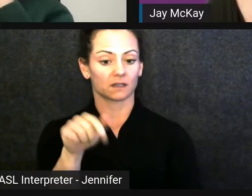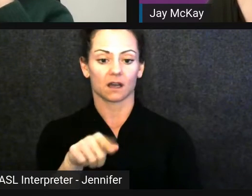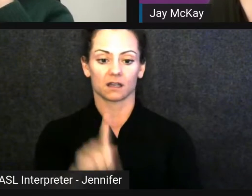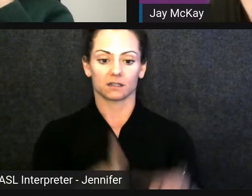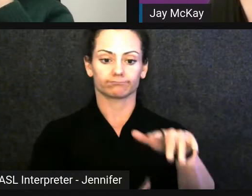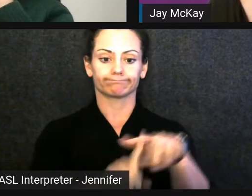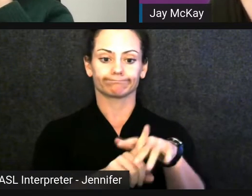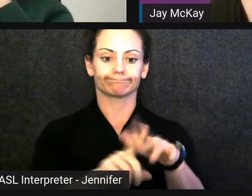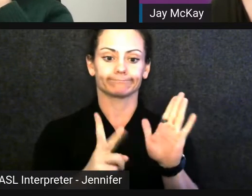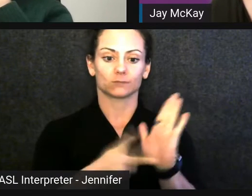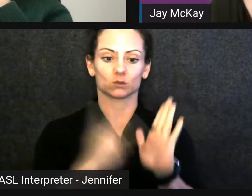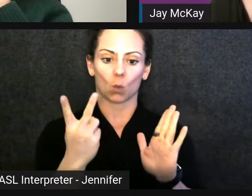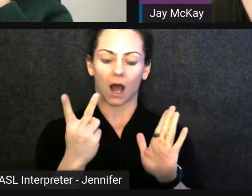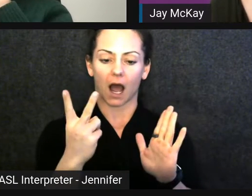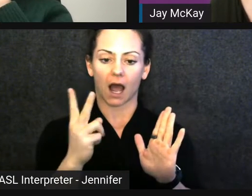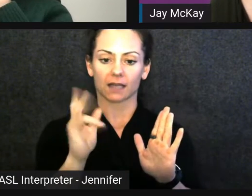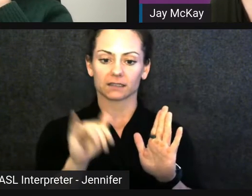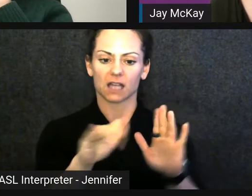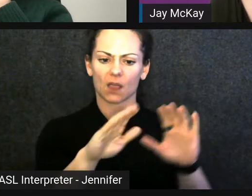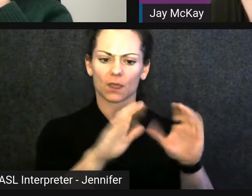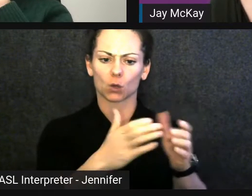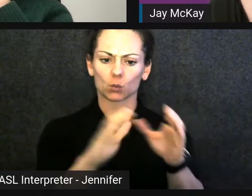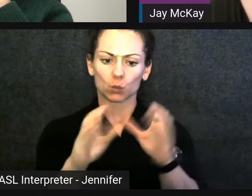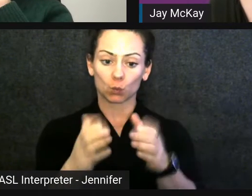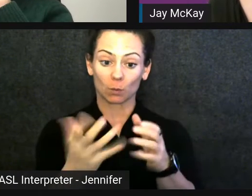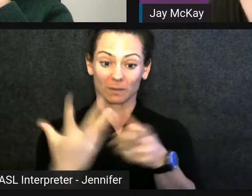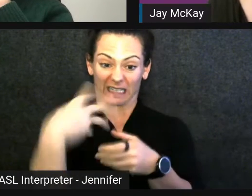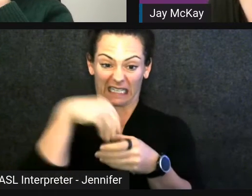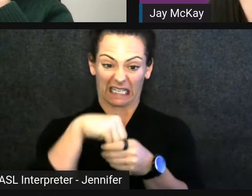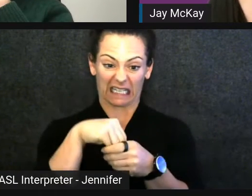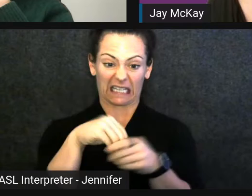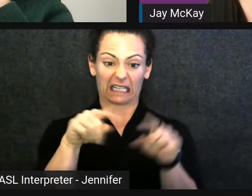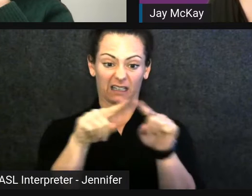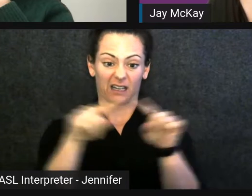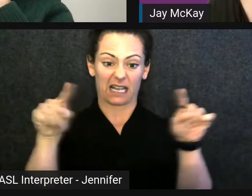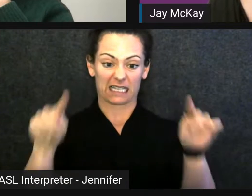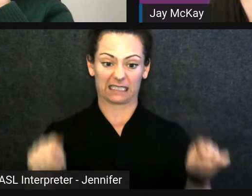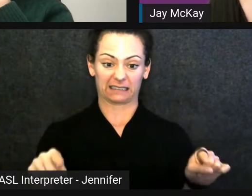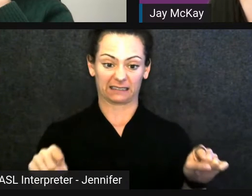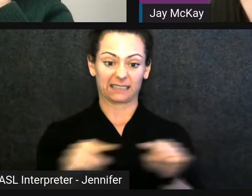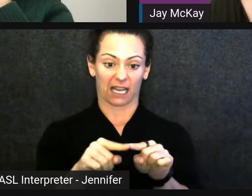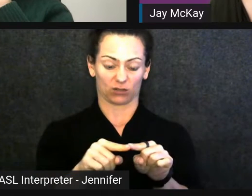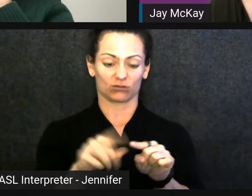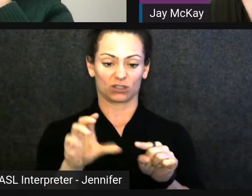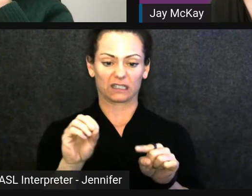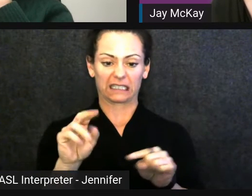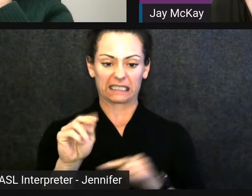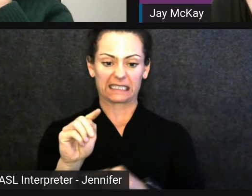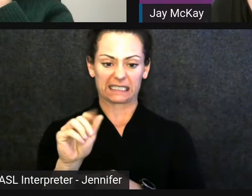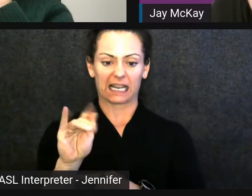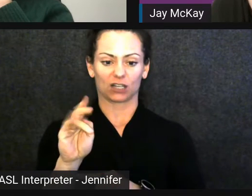Does the grouping in containers have an effect on an accessibility or the behavior of screen readers?